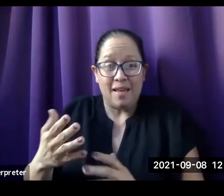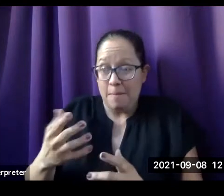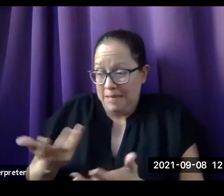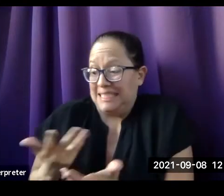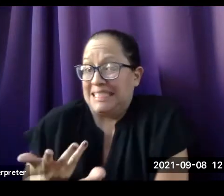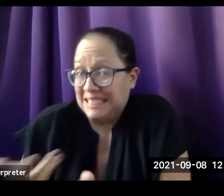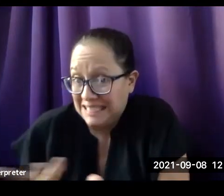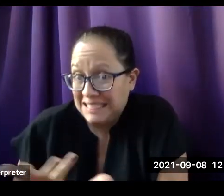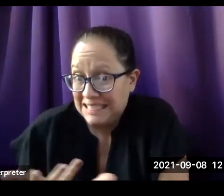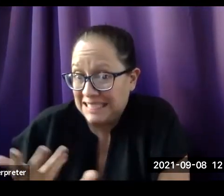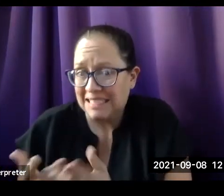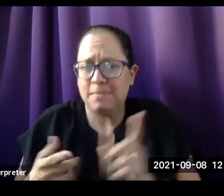customers.